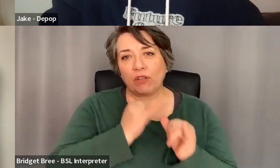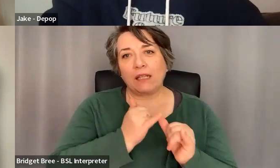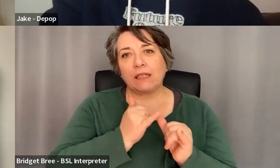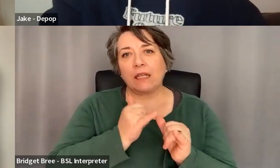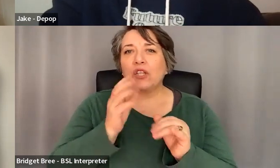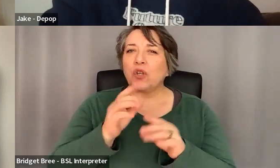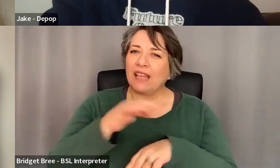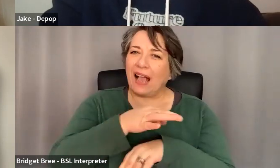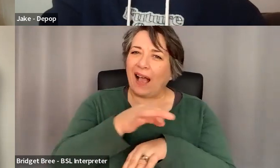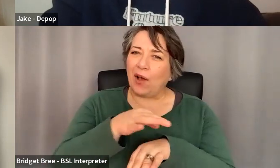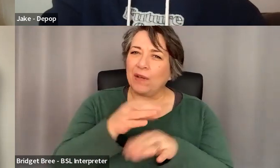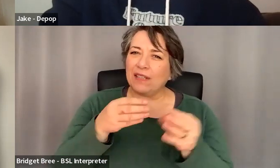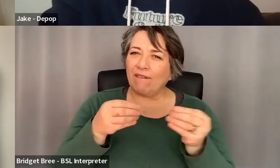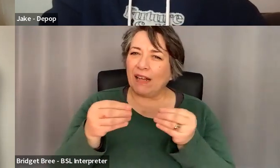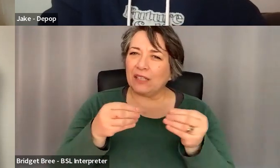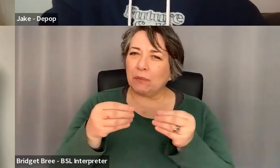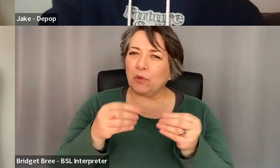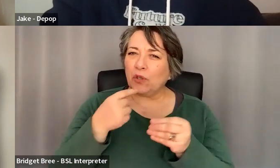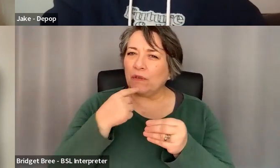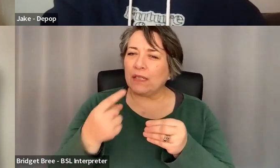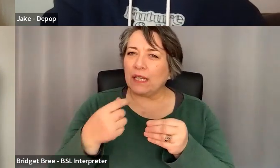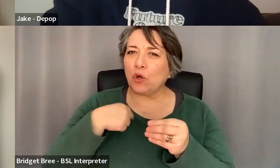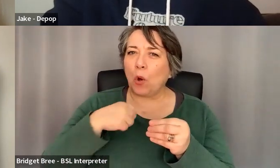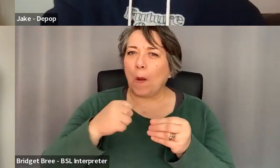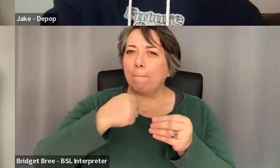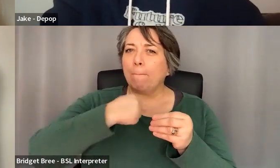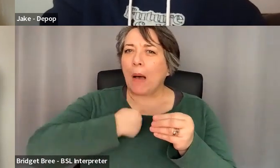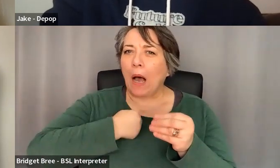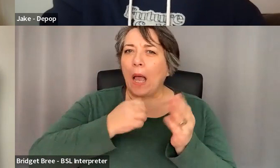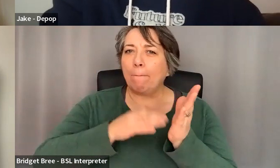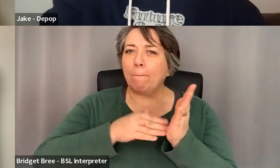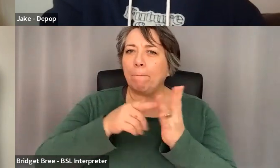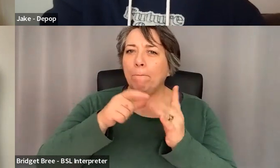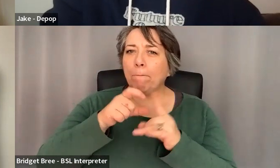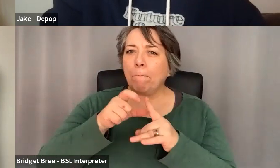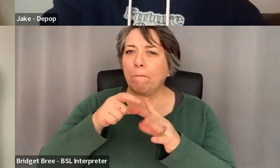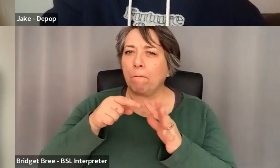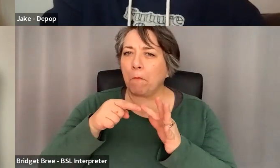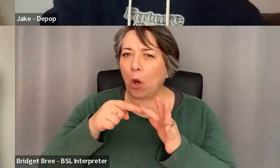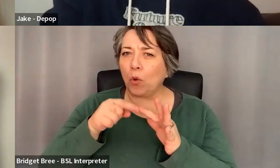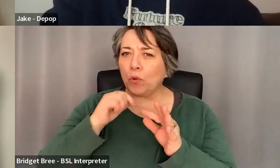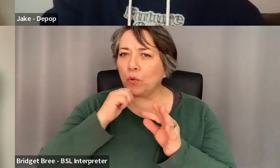Rhona says she has to go to testing at hospitals, is there a flexibility with hours. You said my work could do that. My work could probably handle that. But could you just do a little quick bit on medical